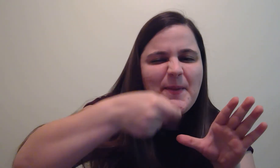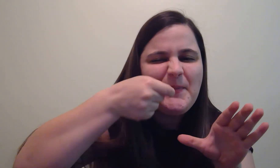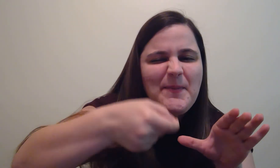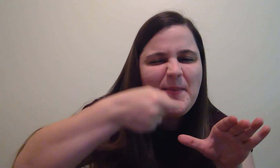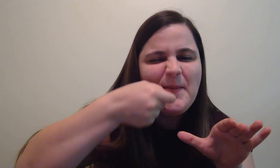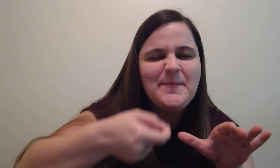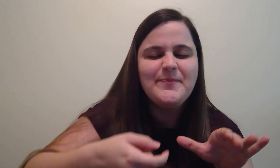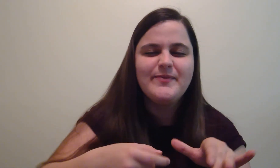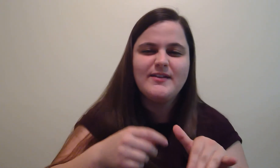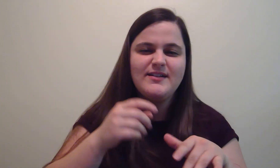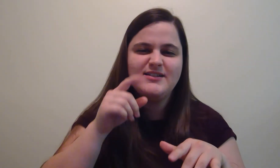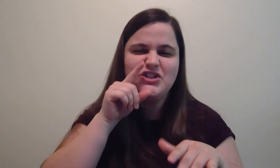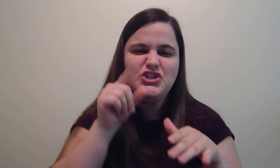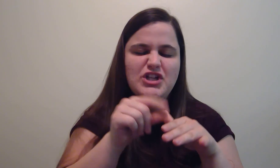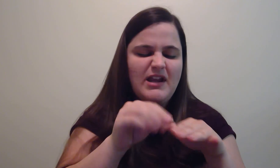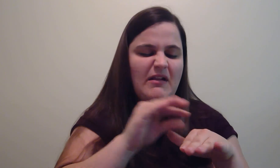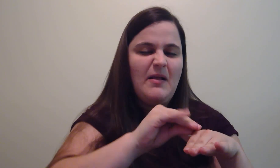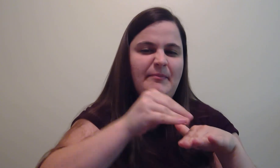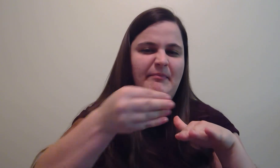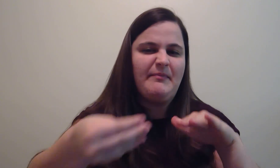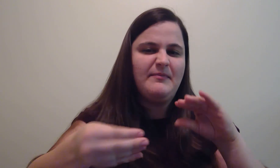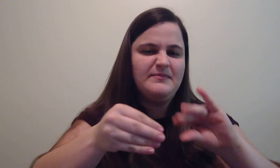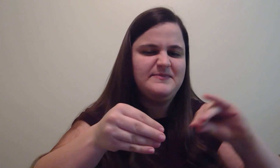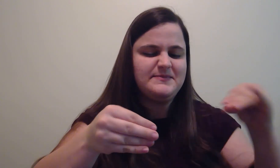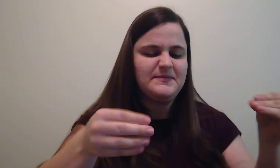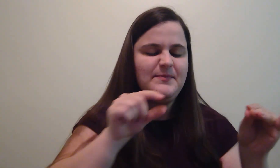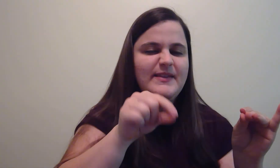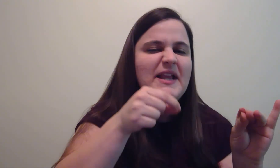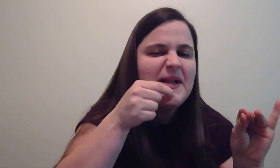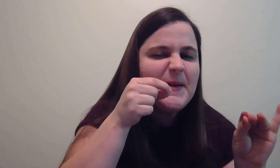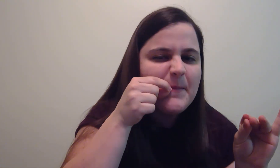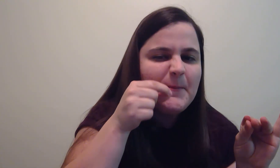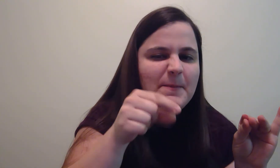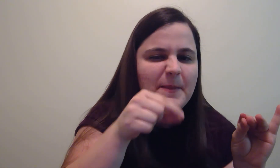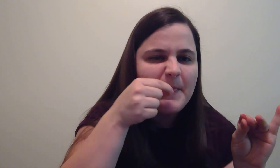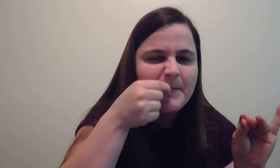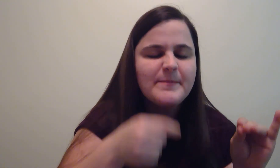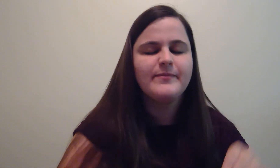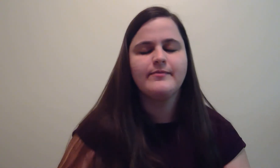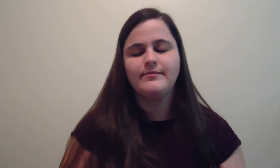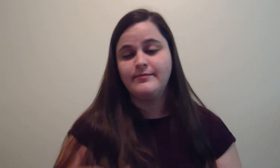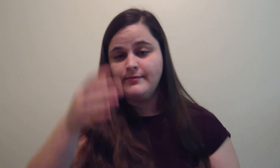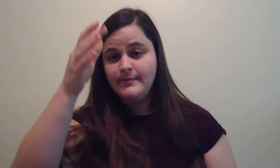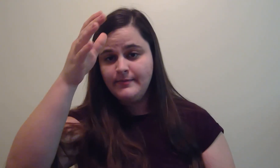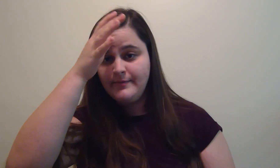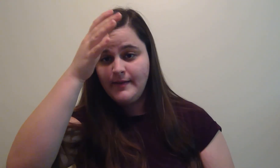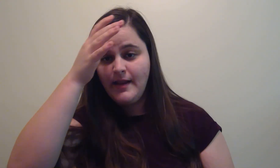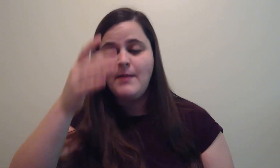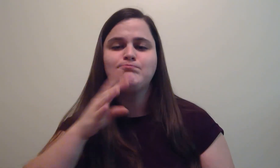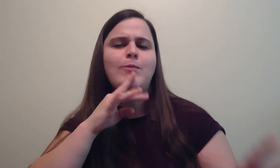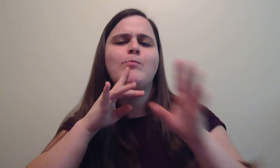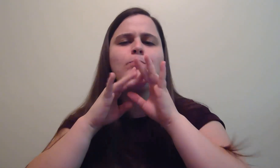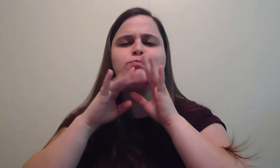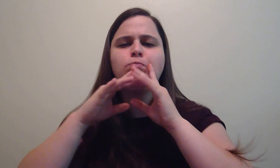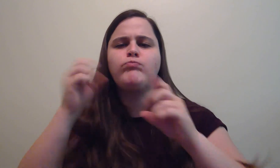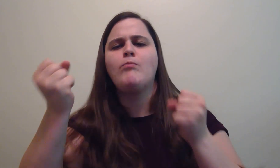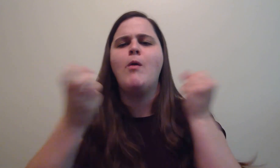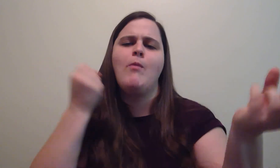then peel the skin off her chicken wing and nibbled gristle off the bone while my father ate up